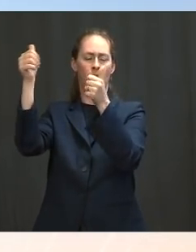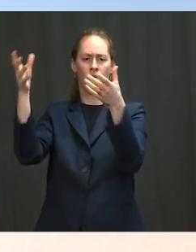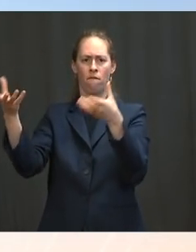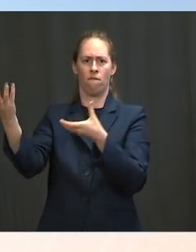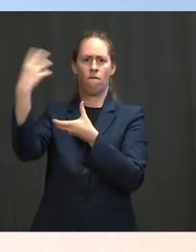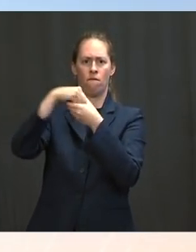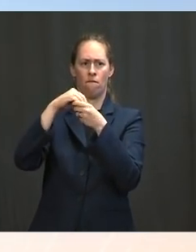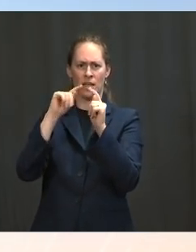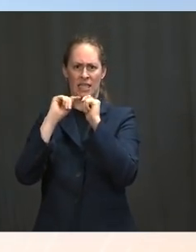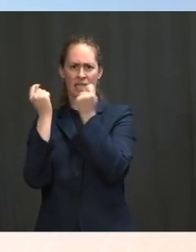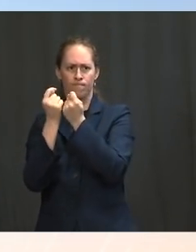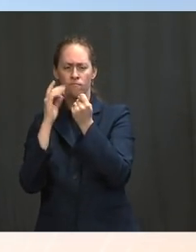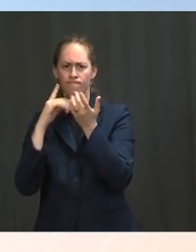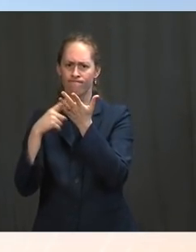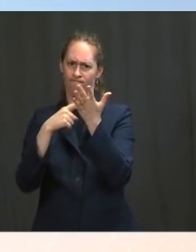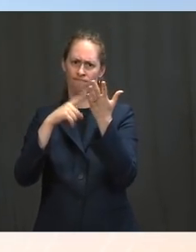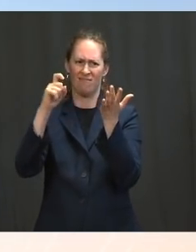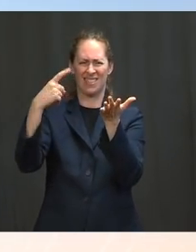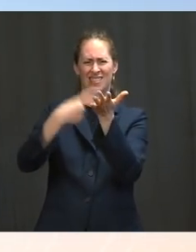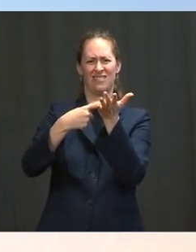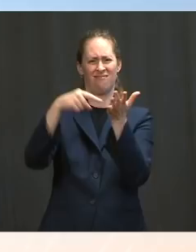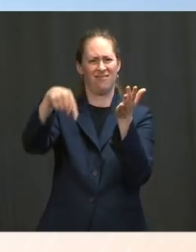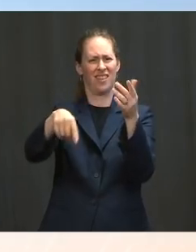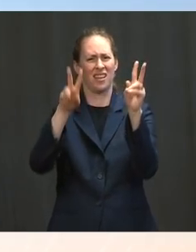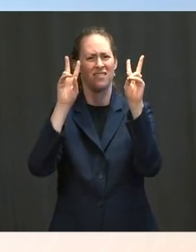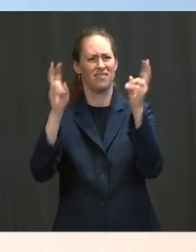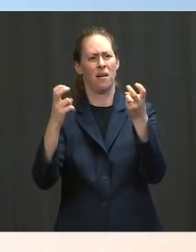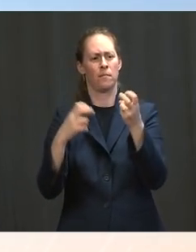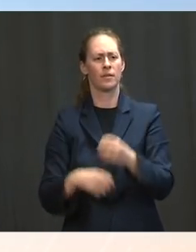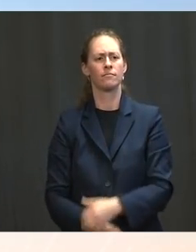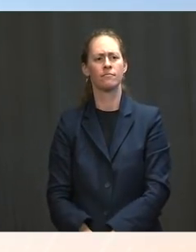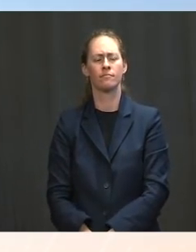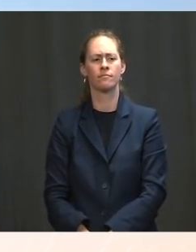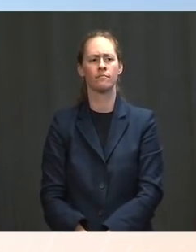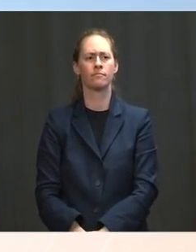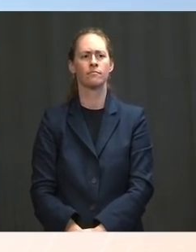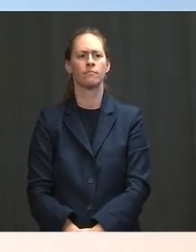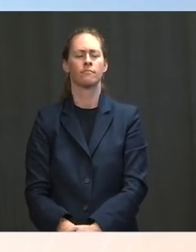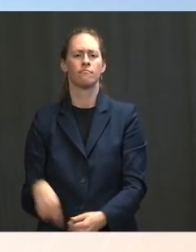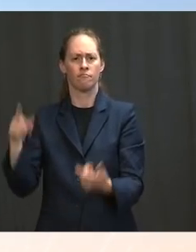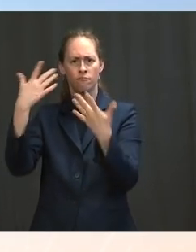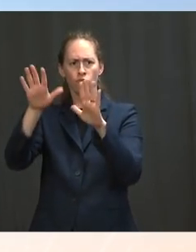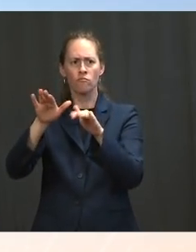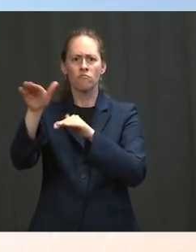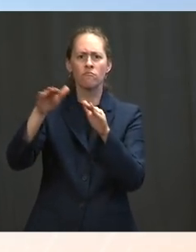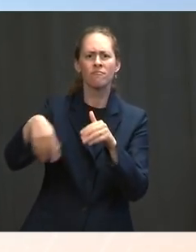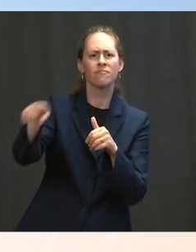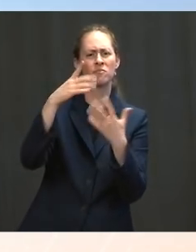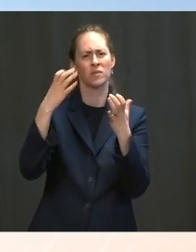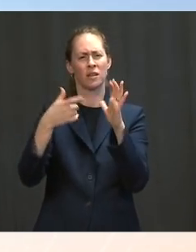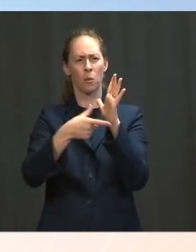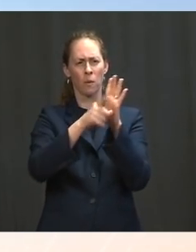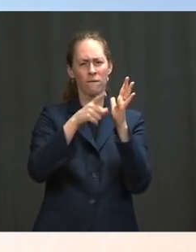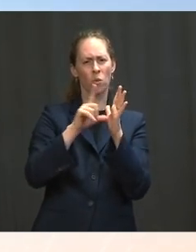And what he had asked the team to do several weeks ago was to review and assess what our options are